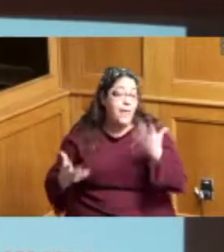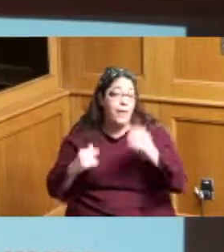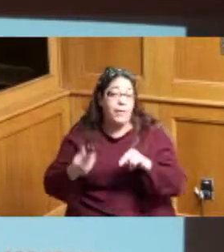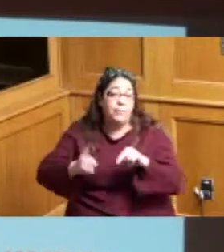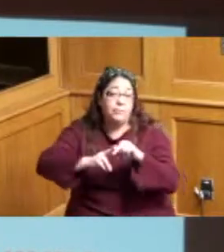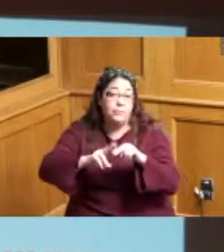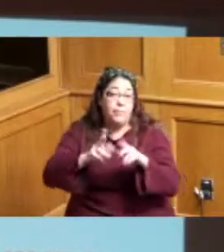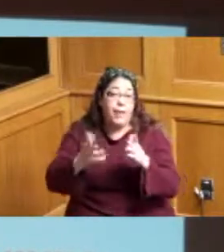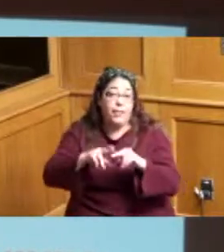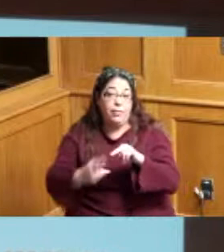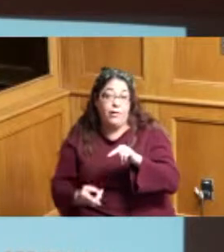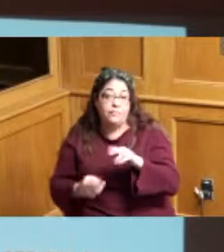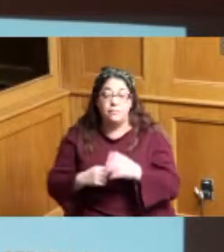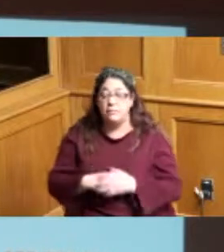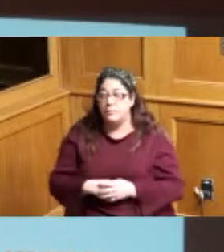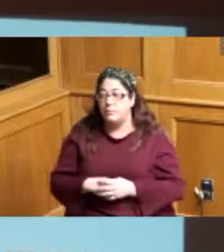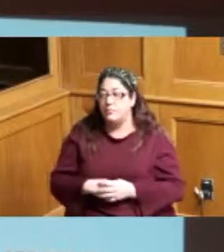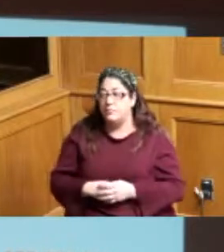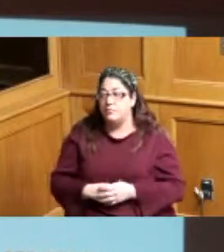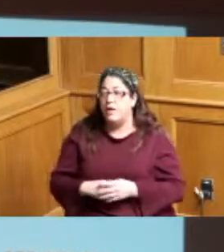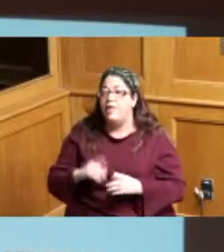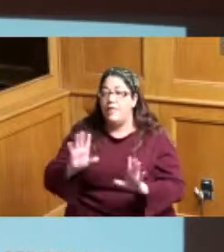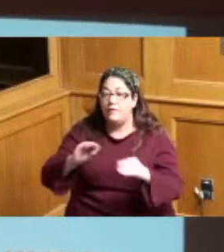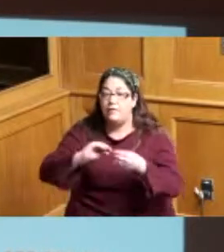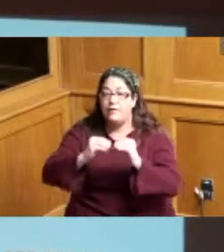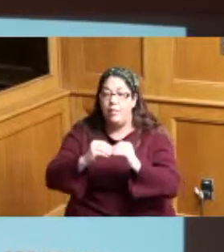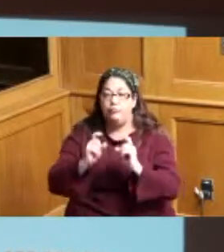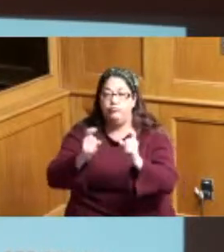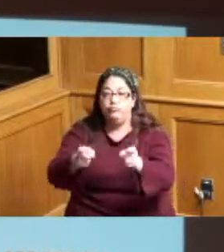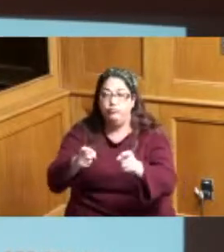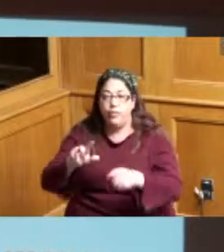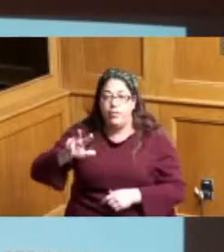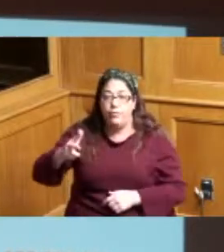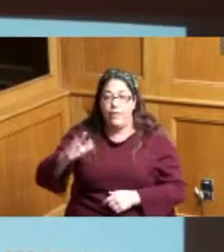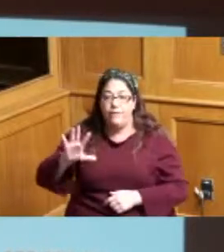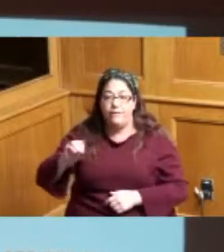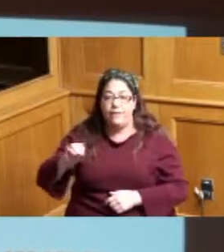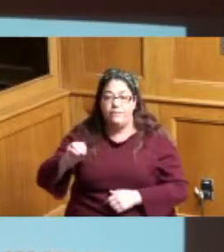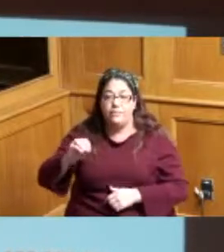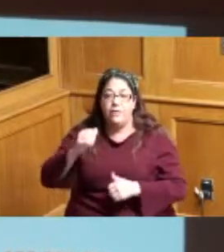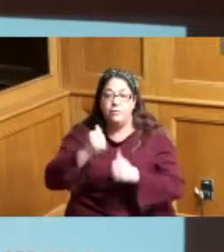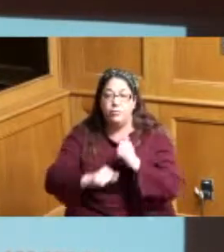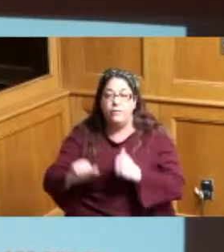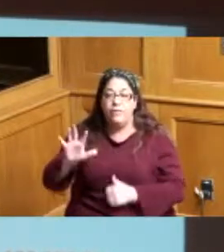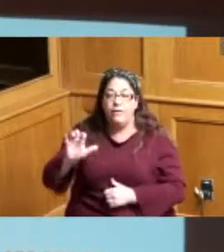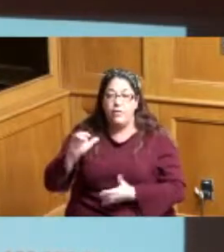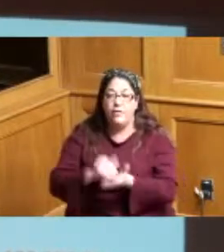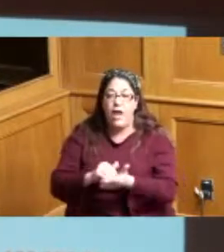but at this point in time using 21 numbers the projection of 3.50 per month per 500 square feet